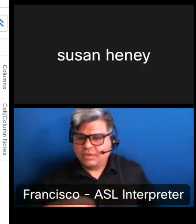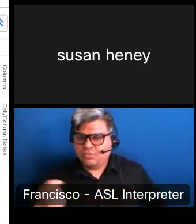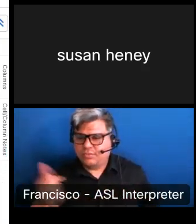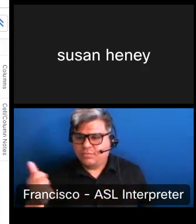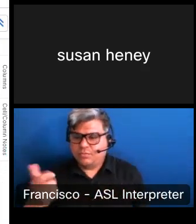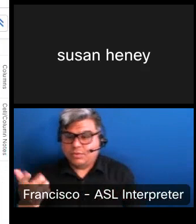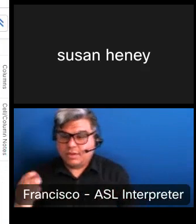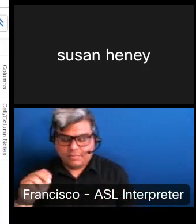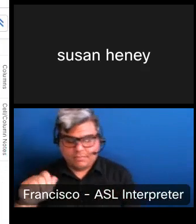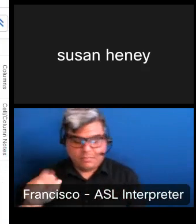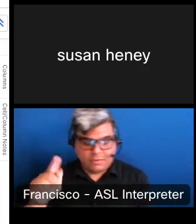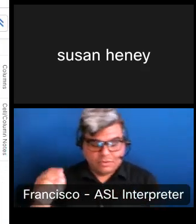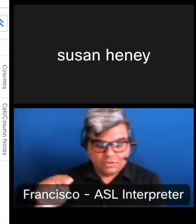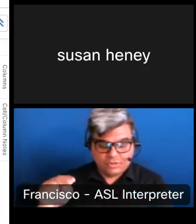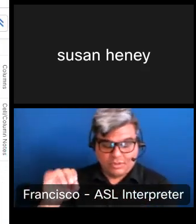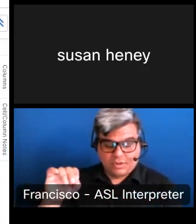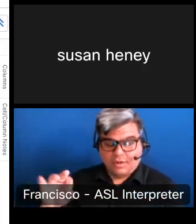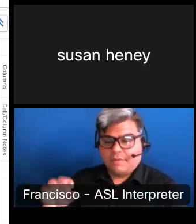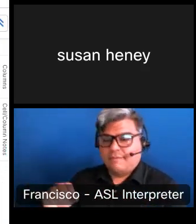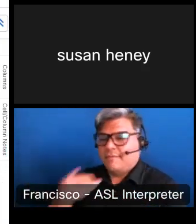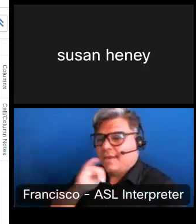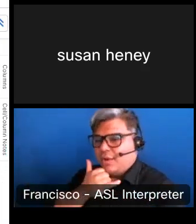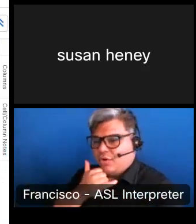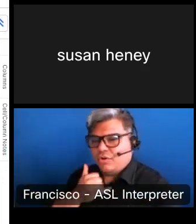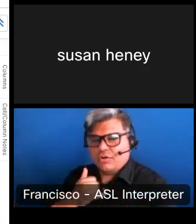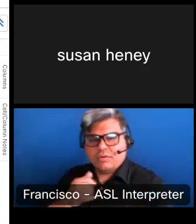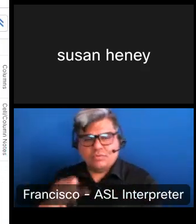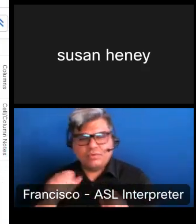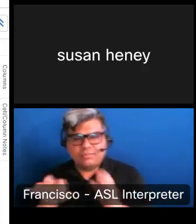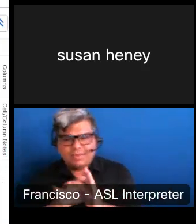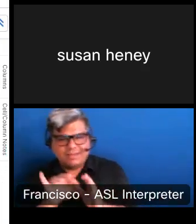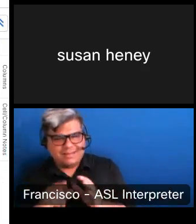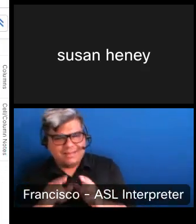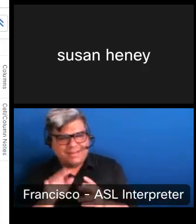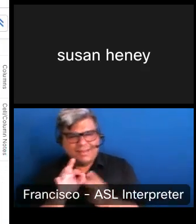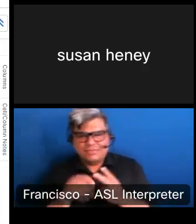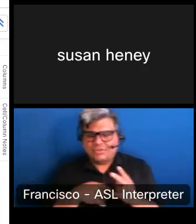cleaner, so we can just click on this option here to select to deselect the margin of error.